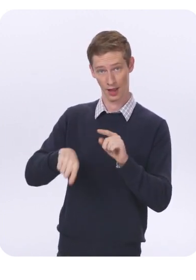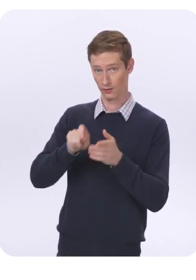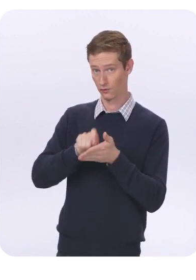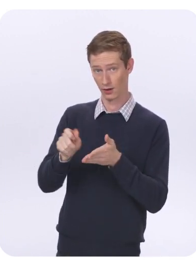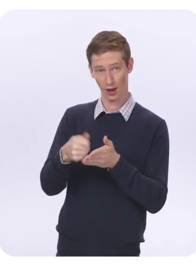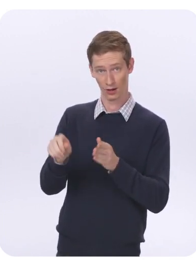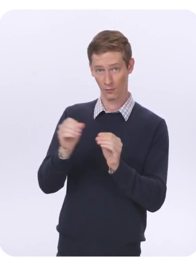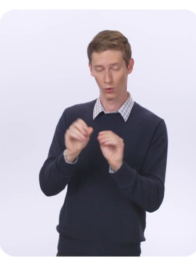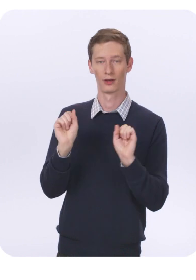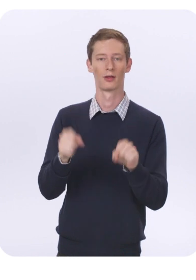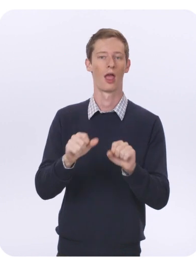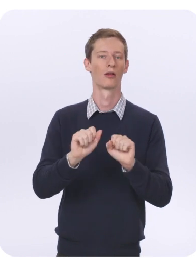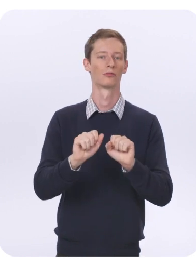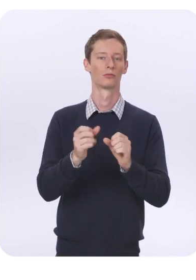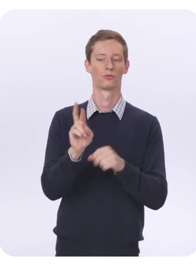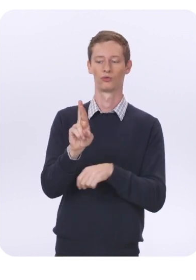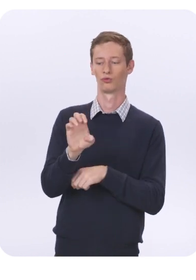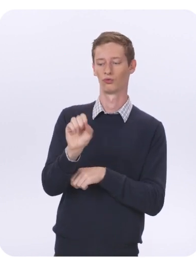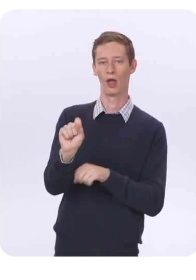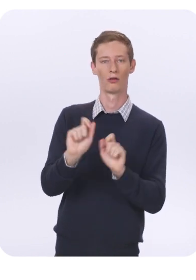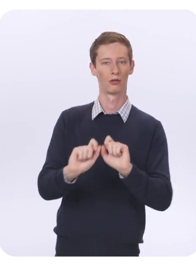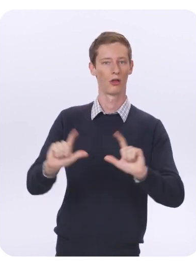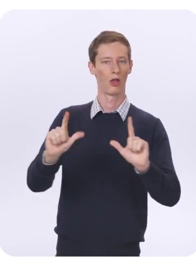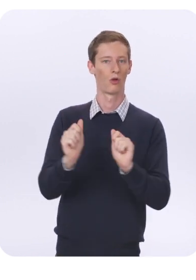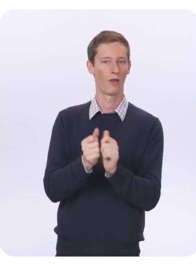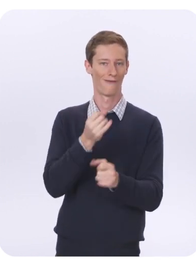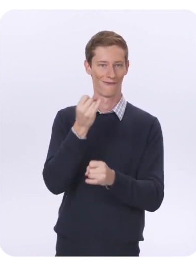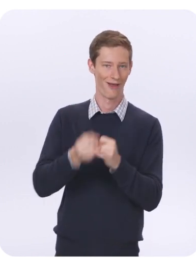while the color attachment is still being processed or vice versa.